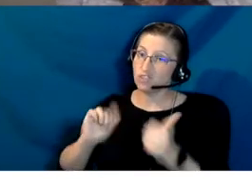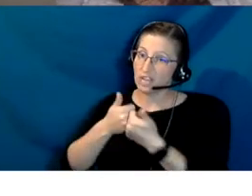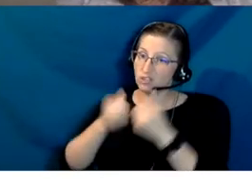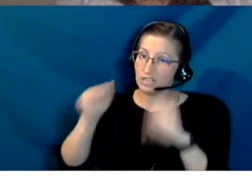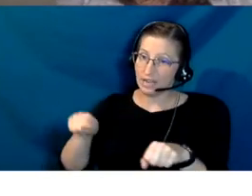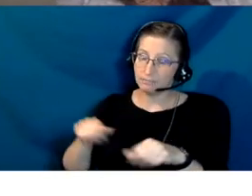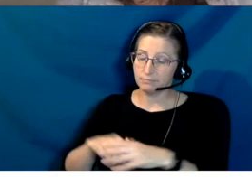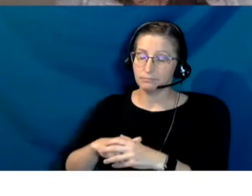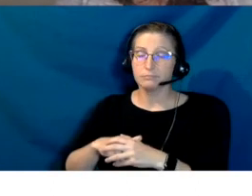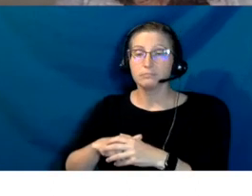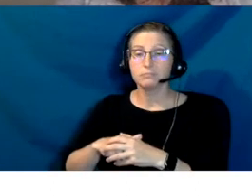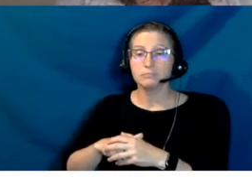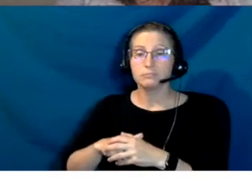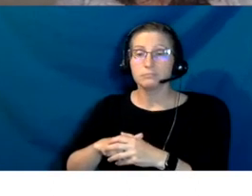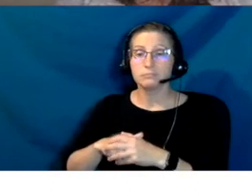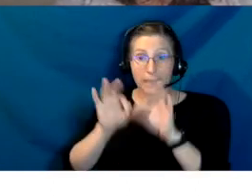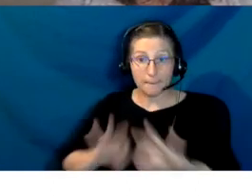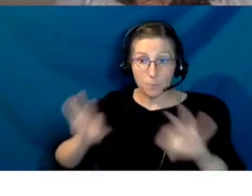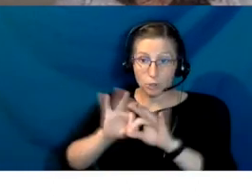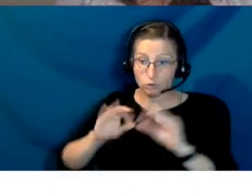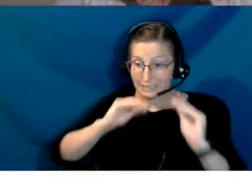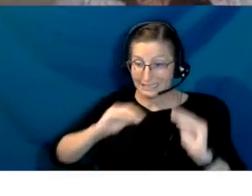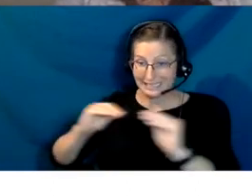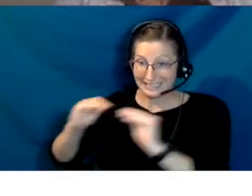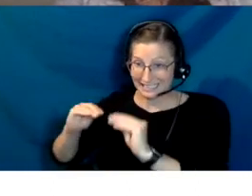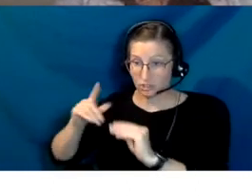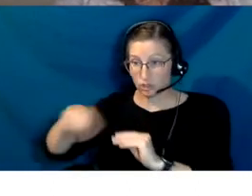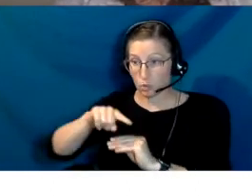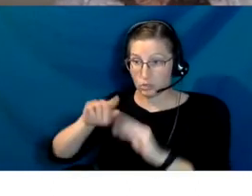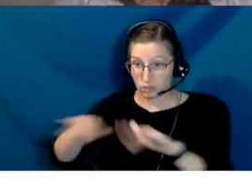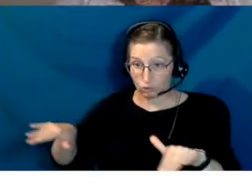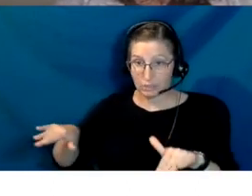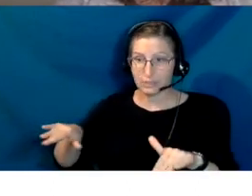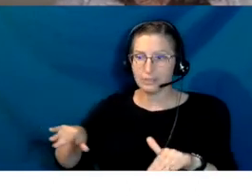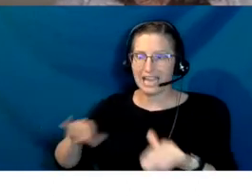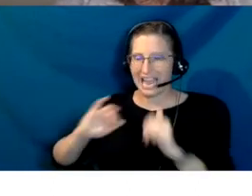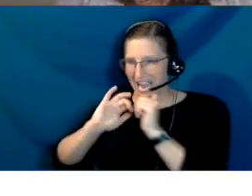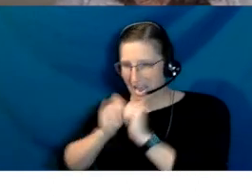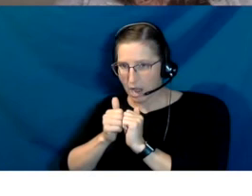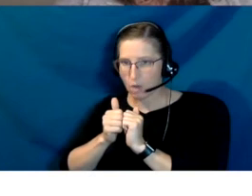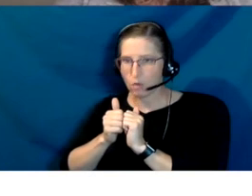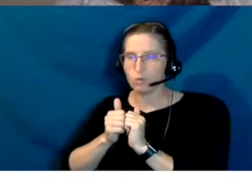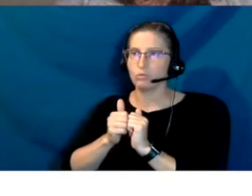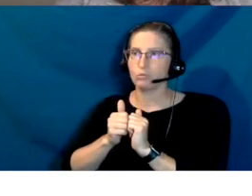that self-control or have that emotional regulation, and then reteach. And it's super important